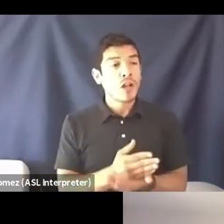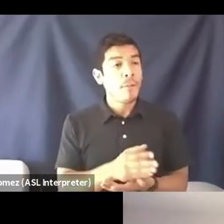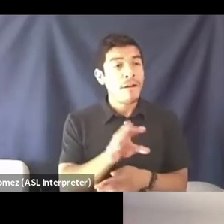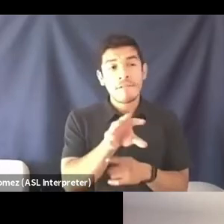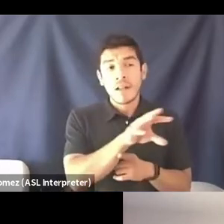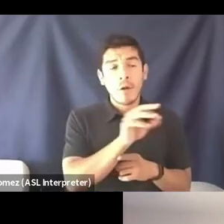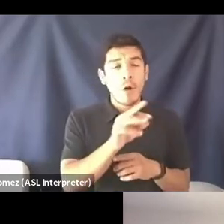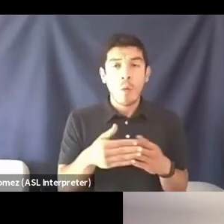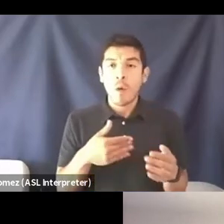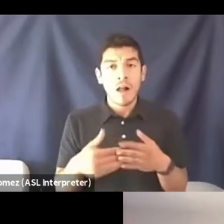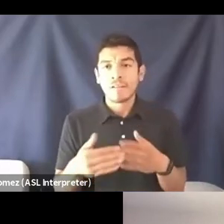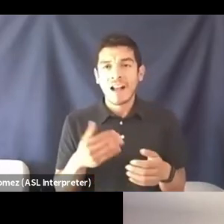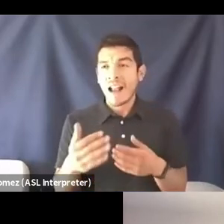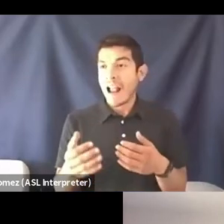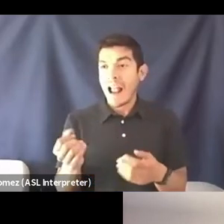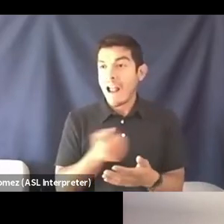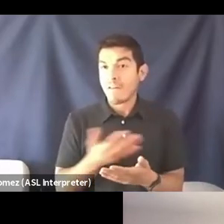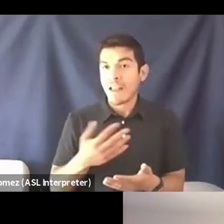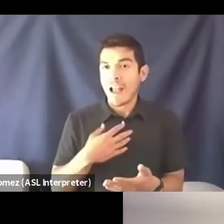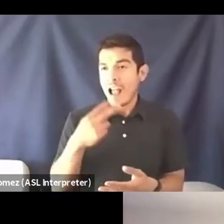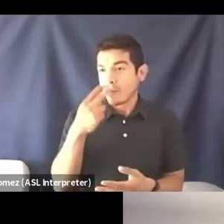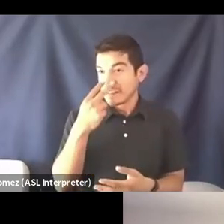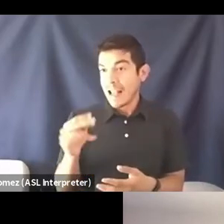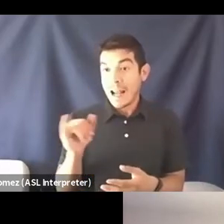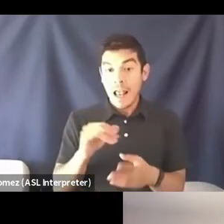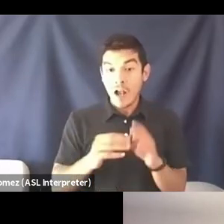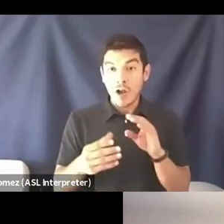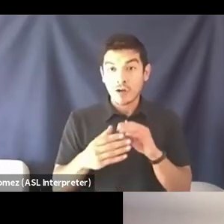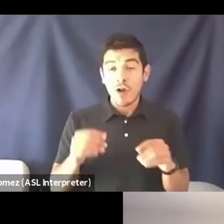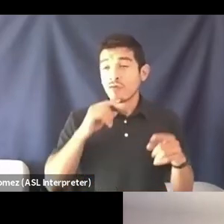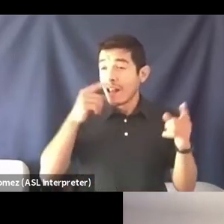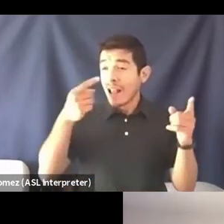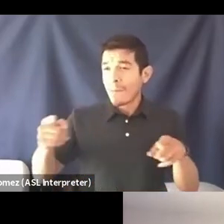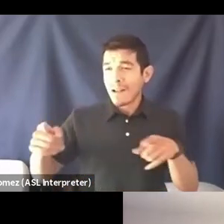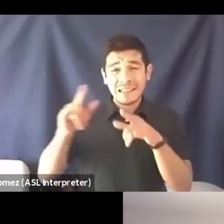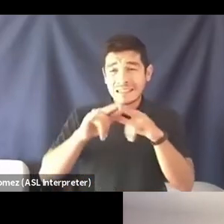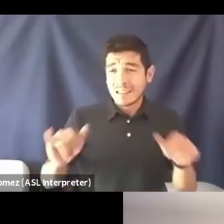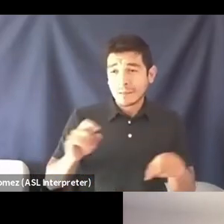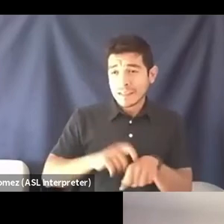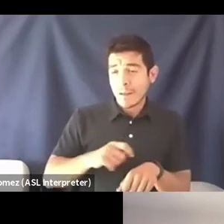Everything I think that just like the story, it was unfolding at that time. And I just made the decision